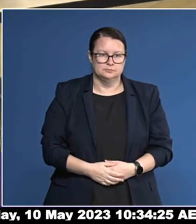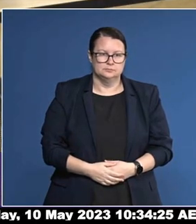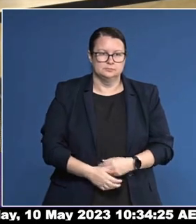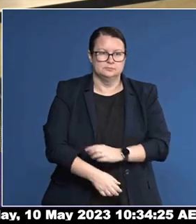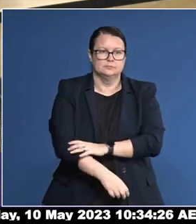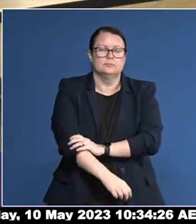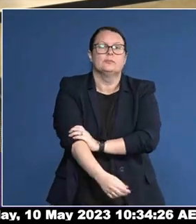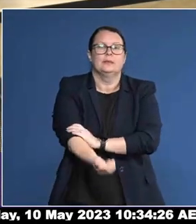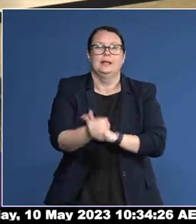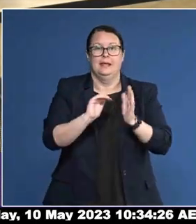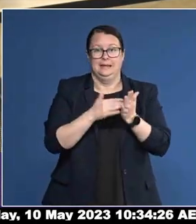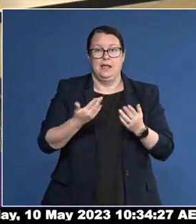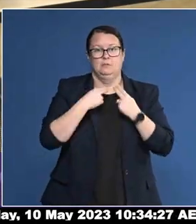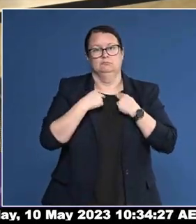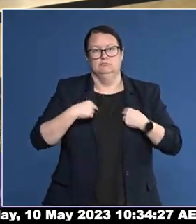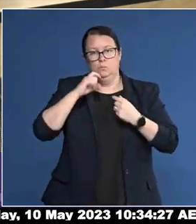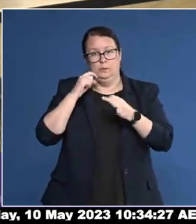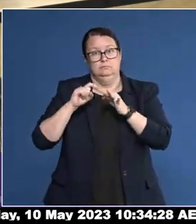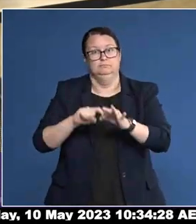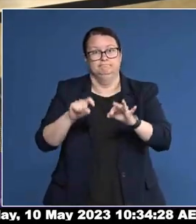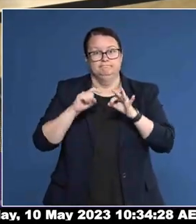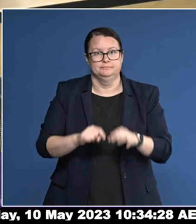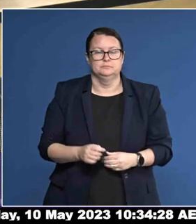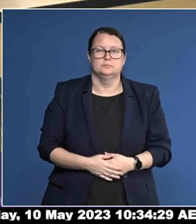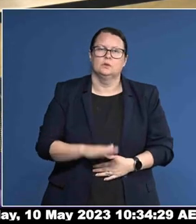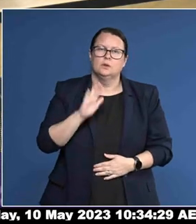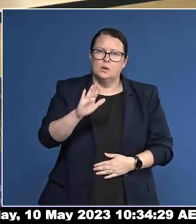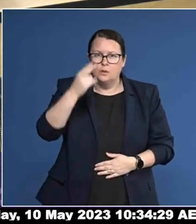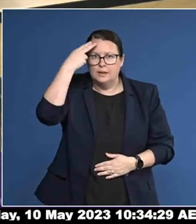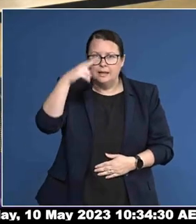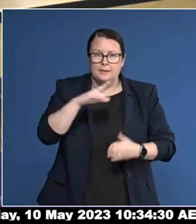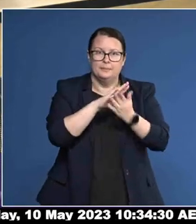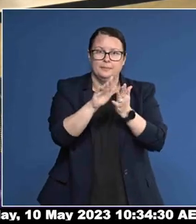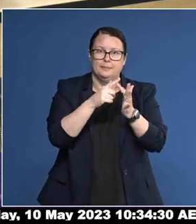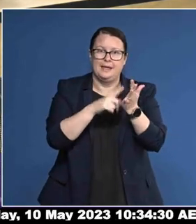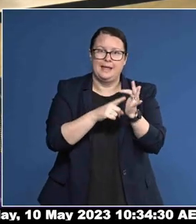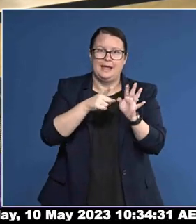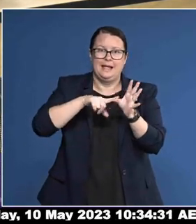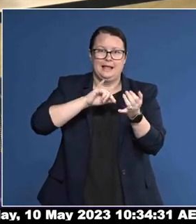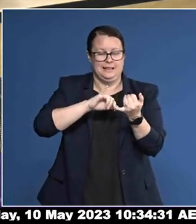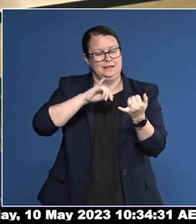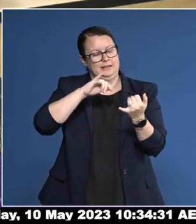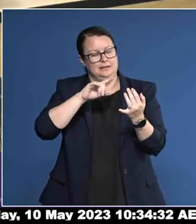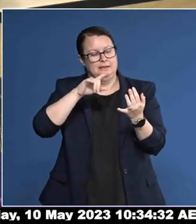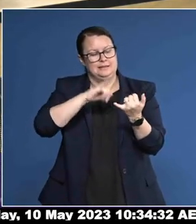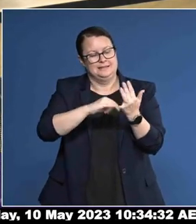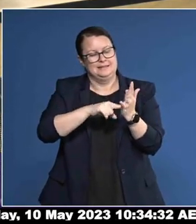Your name is Hayley Stevenson, spelt S-t-e-v-e-n-s-o-n. Yes.